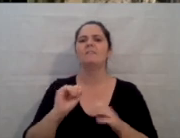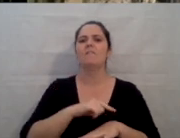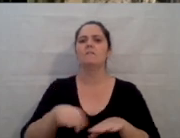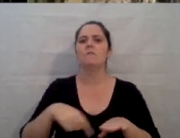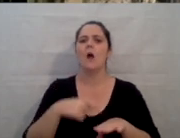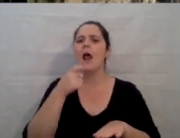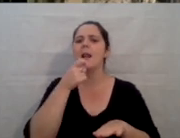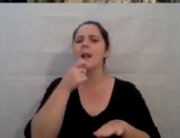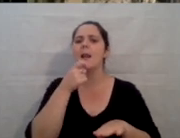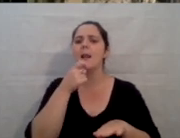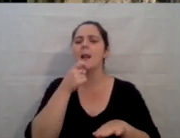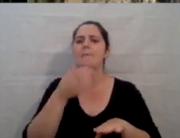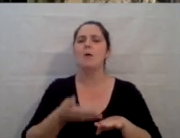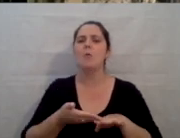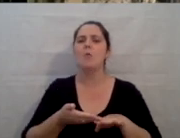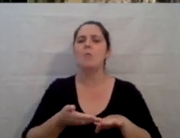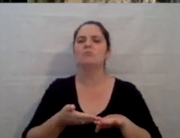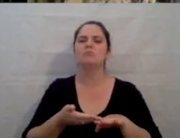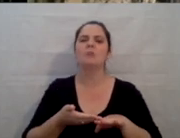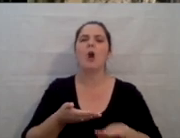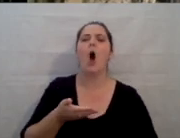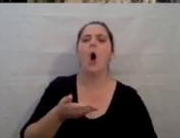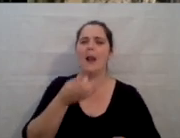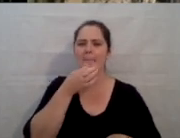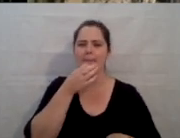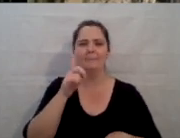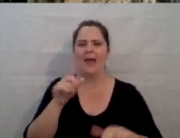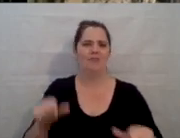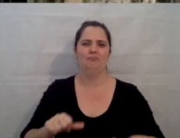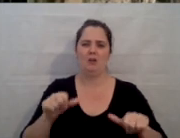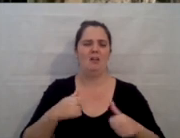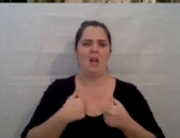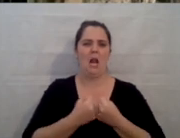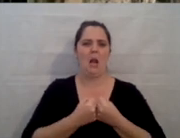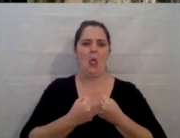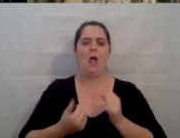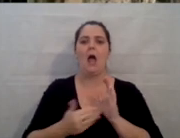but I don't mind slightly exaggerating the length of the leg there because of the pose that he's taking.